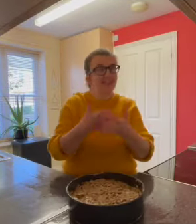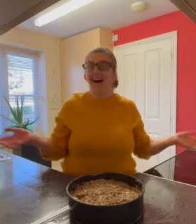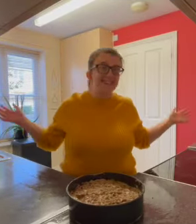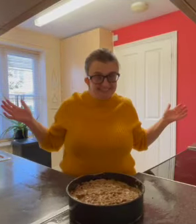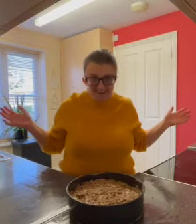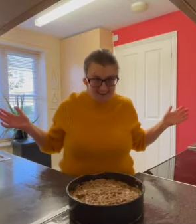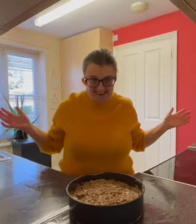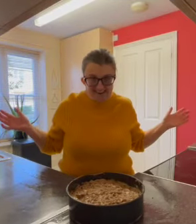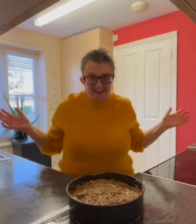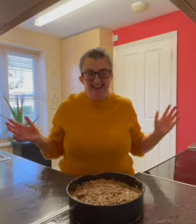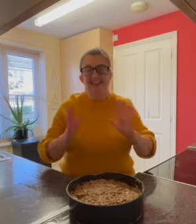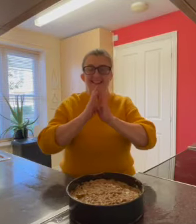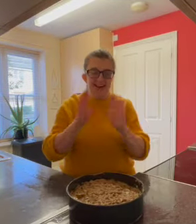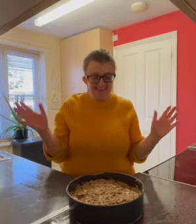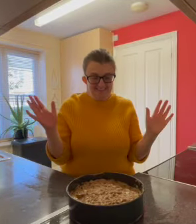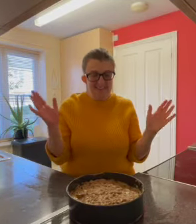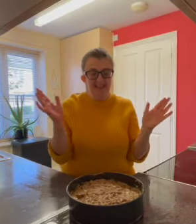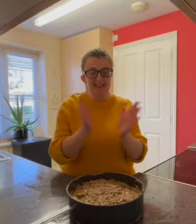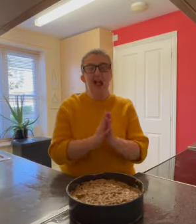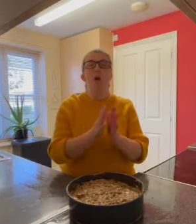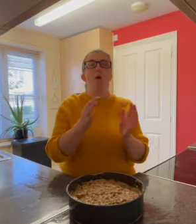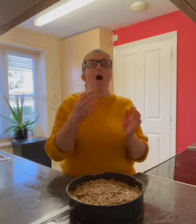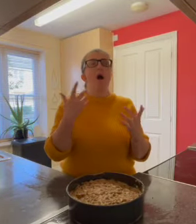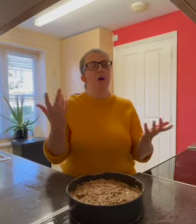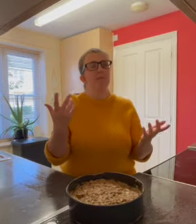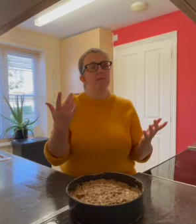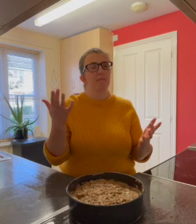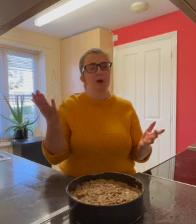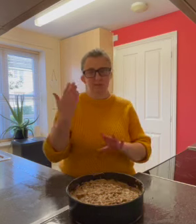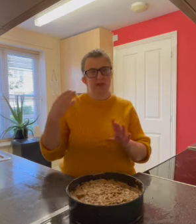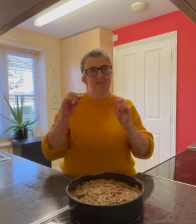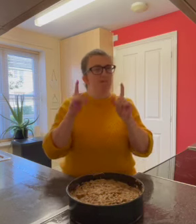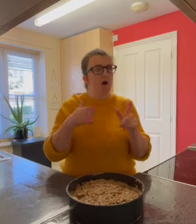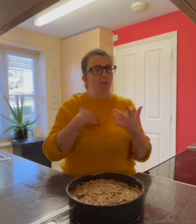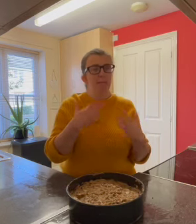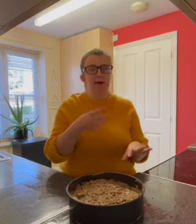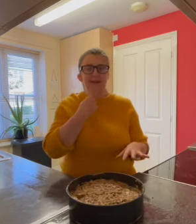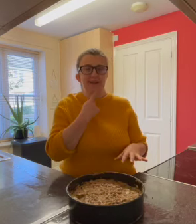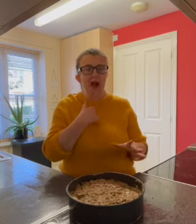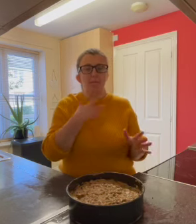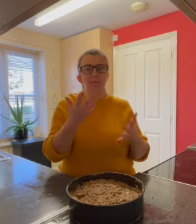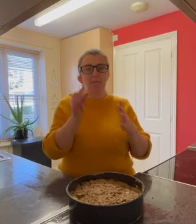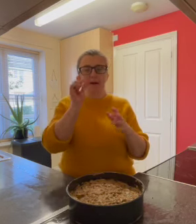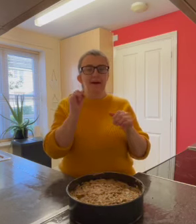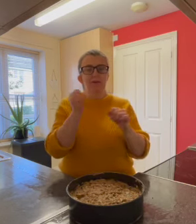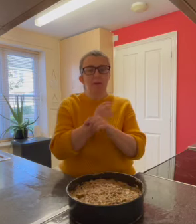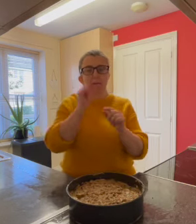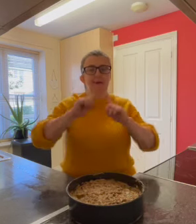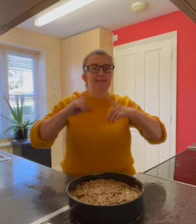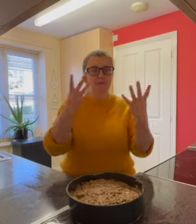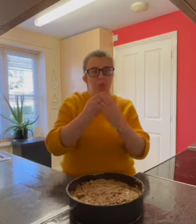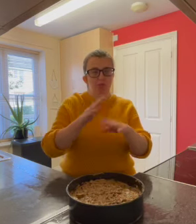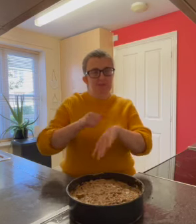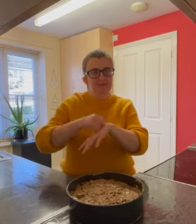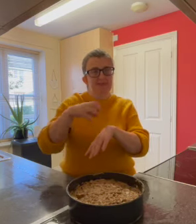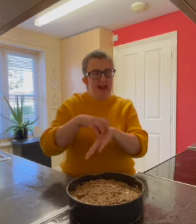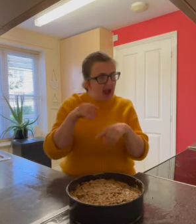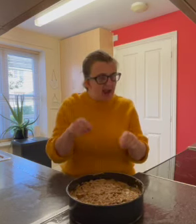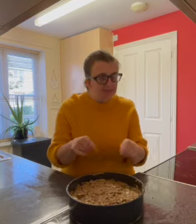That it, erm in earlier vlog I mention that I am doing something different with Christmas cake.